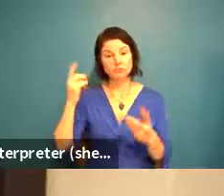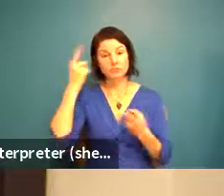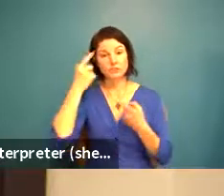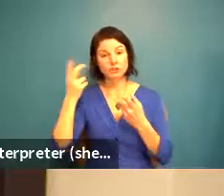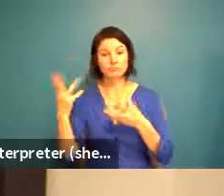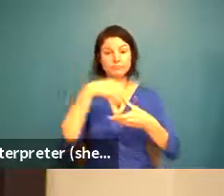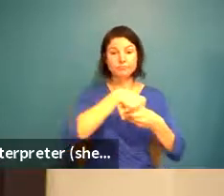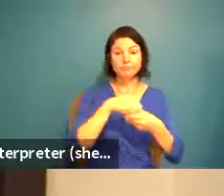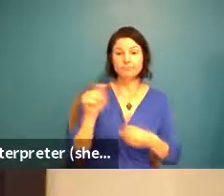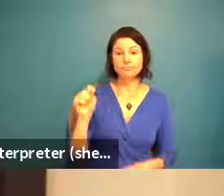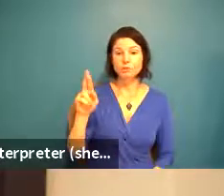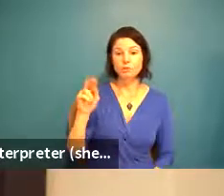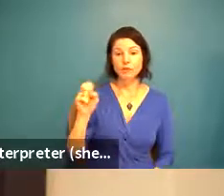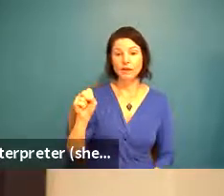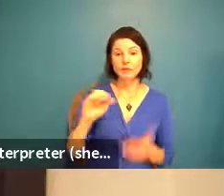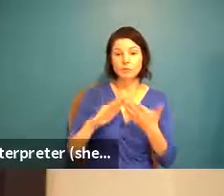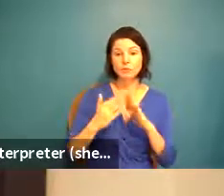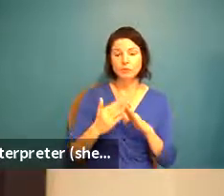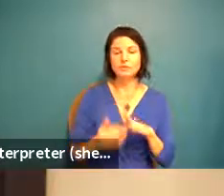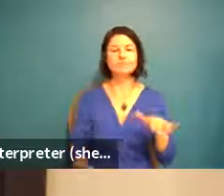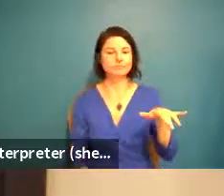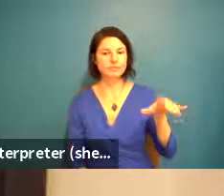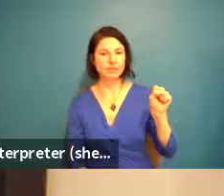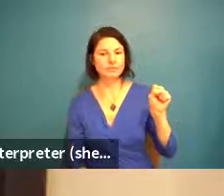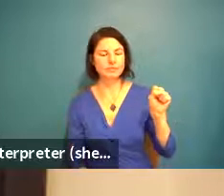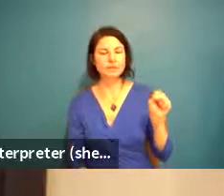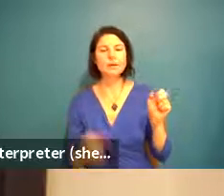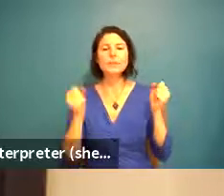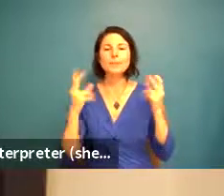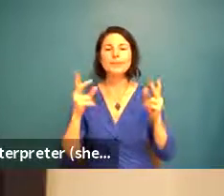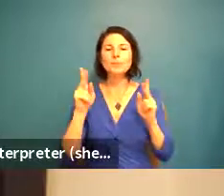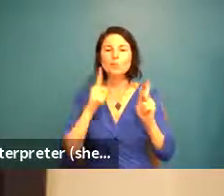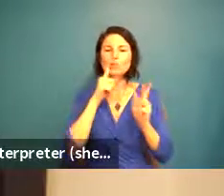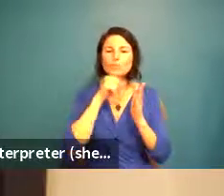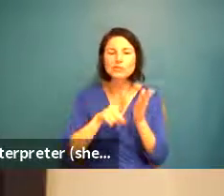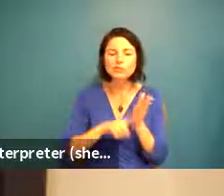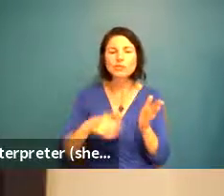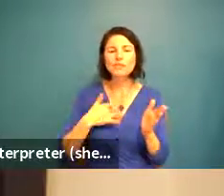Arien Reed he/him: Technically Yes, because a lot of scholars believe that trans is an umbrella term for both non binary and